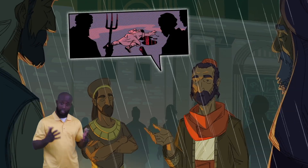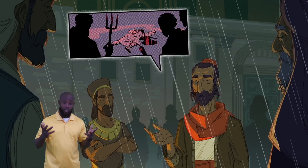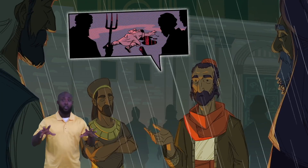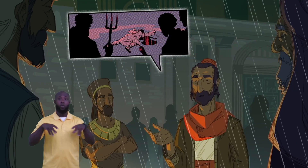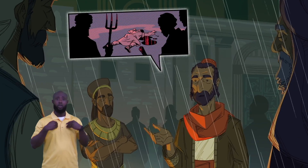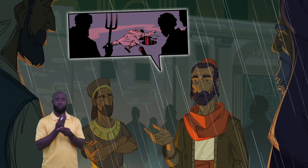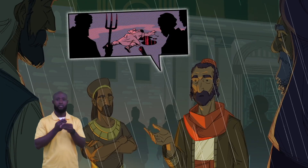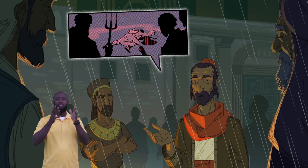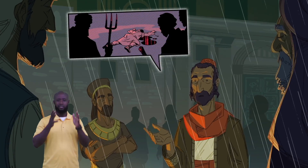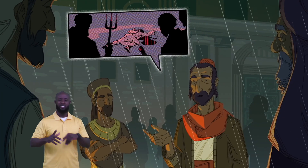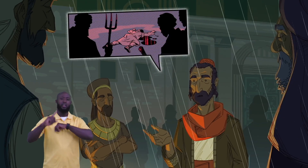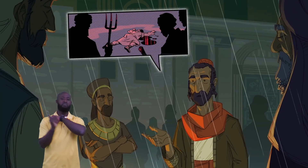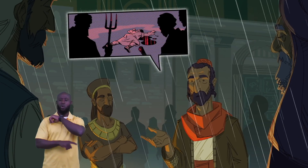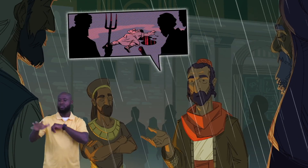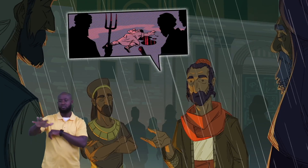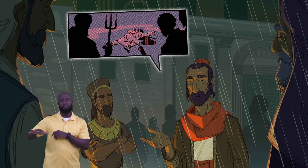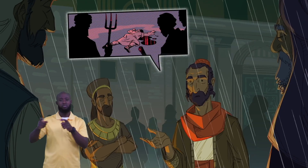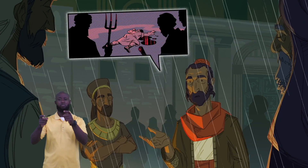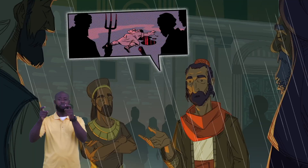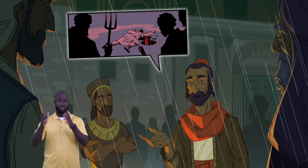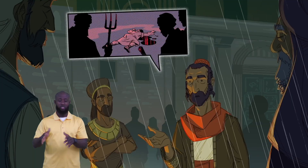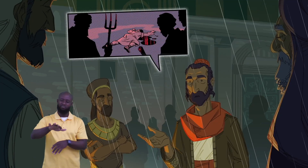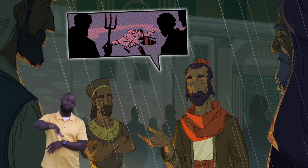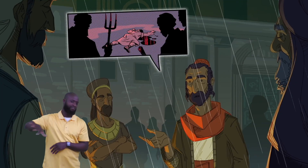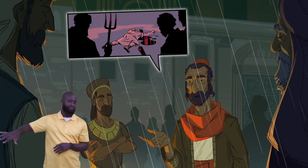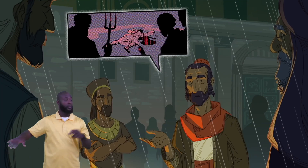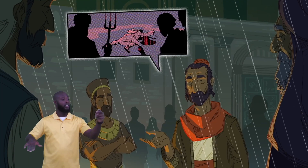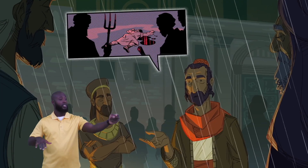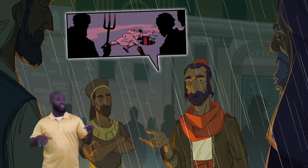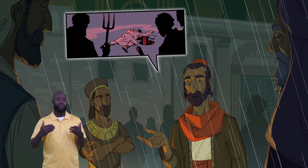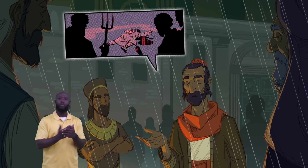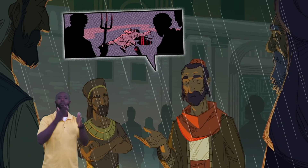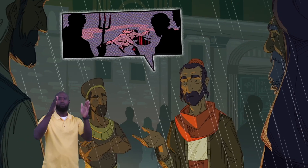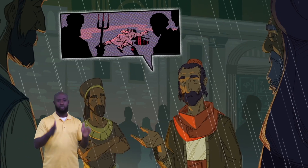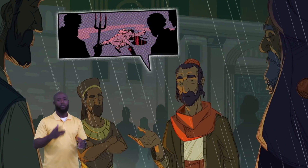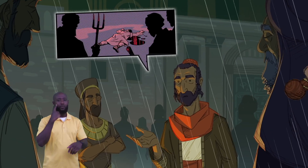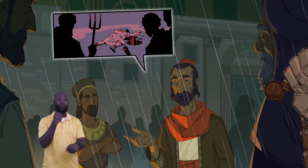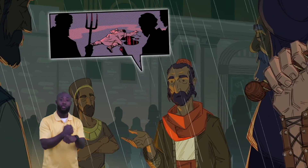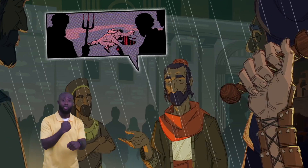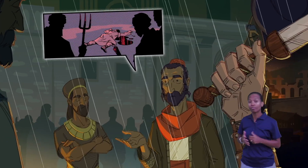Jon: Oh, he’s gonna punish those managers and hire new ones.